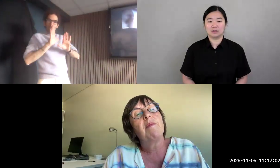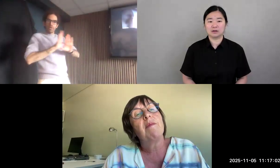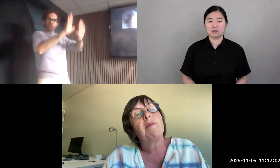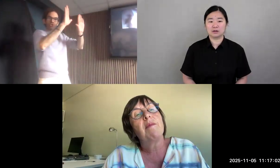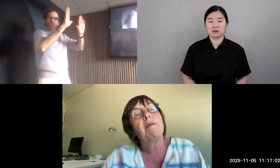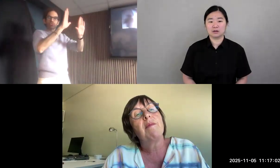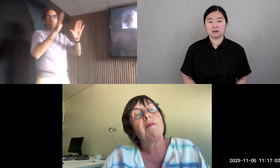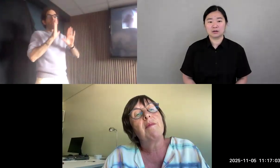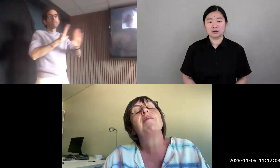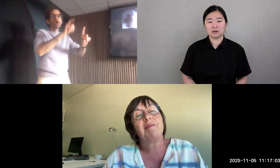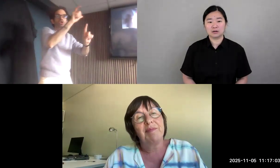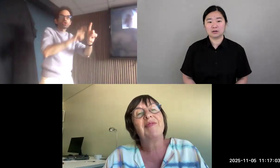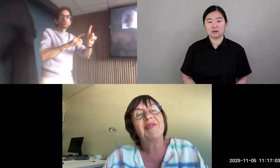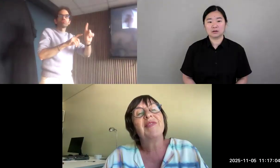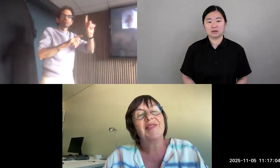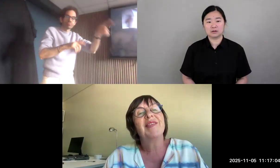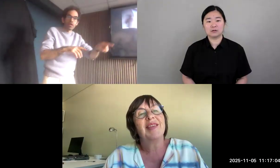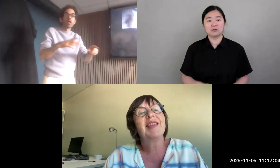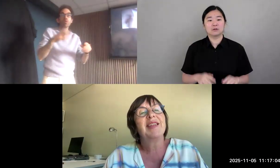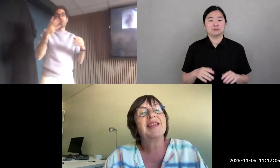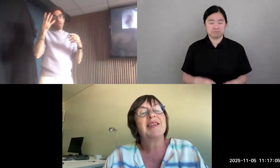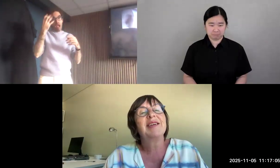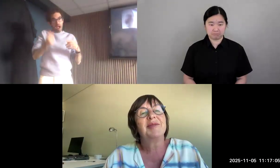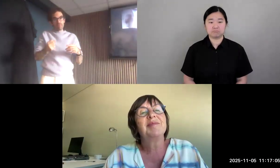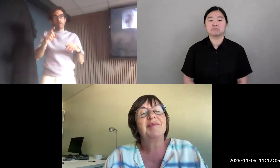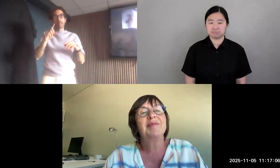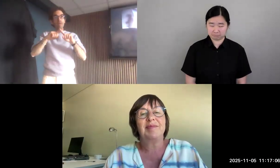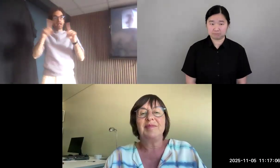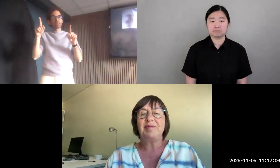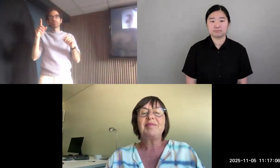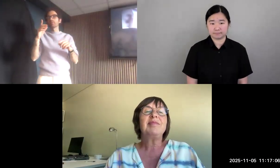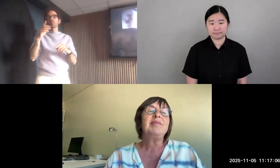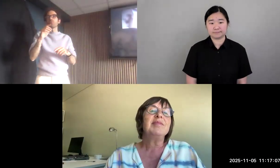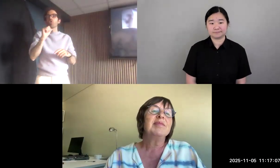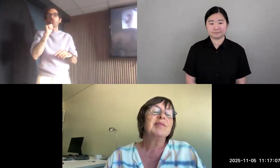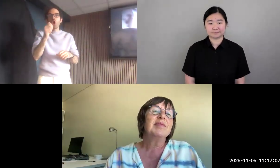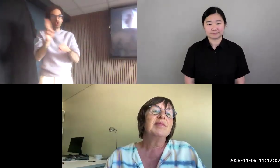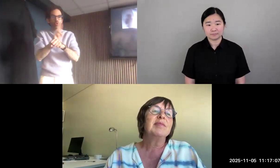So, for this example, for pushing a person, We do have this.